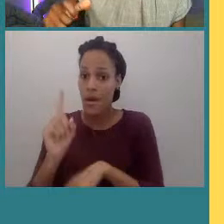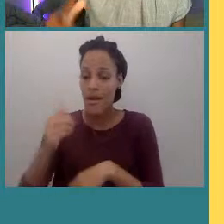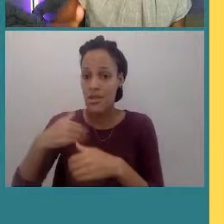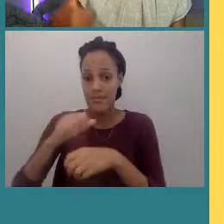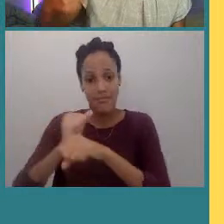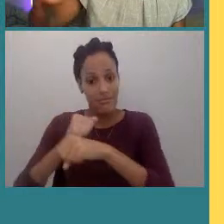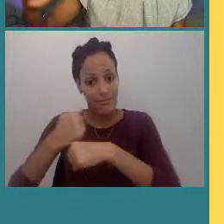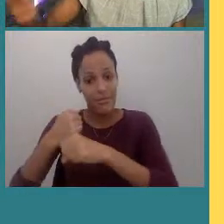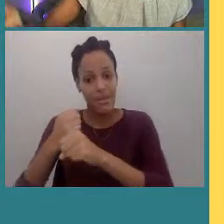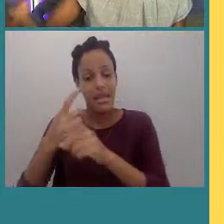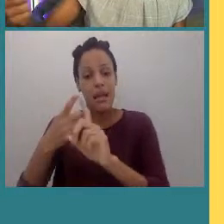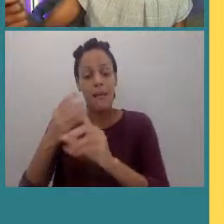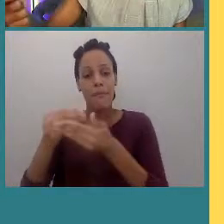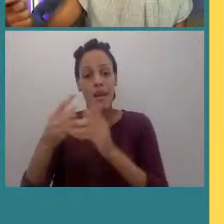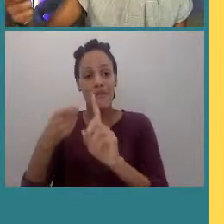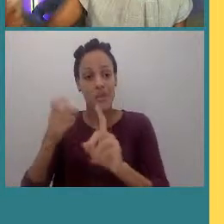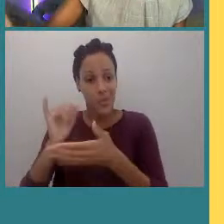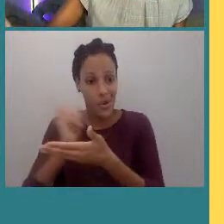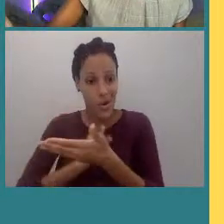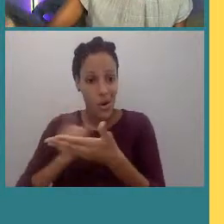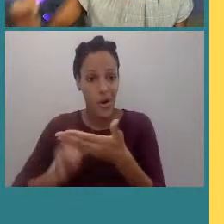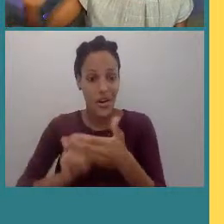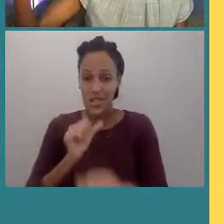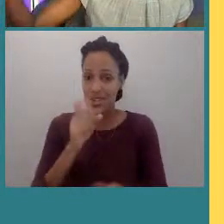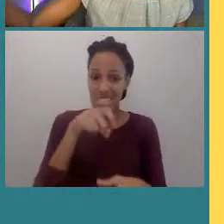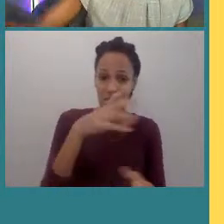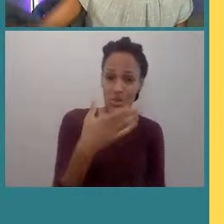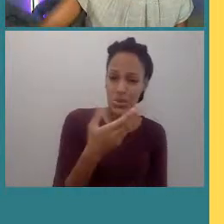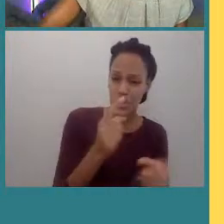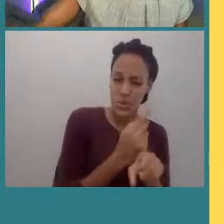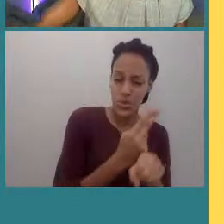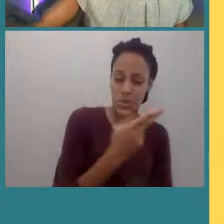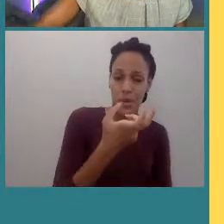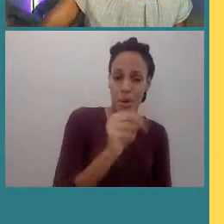But we are not spending our own personal money creating the art.